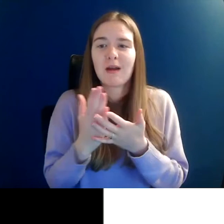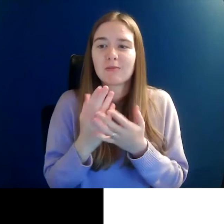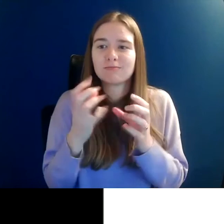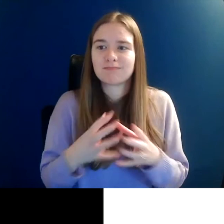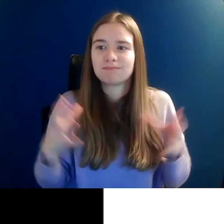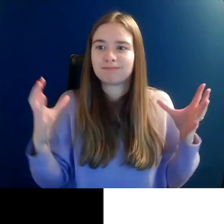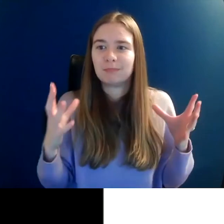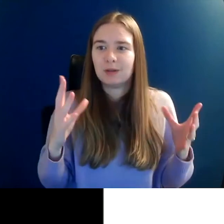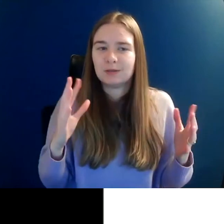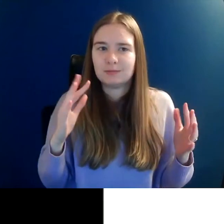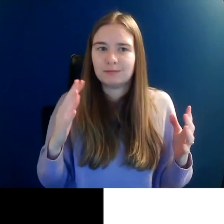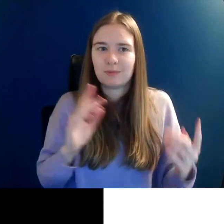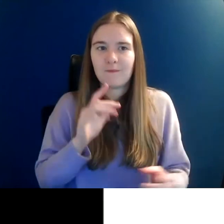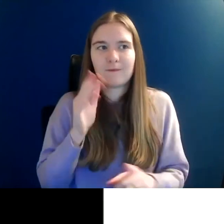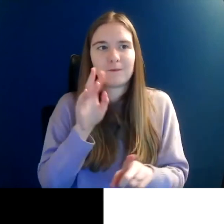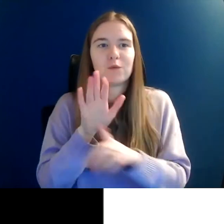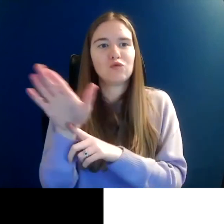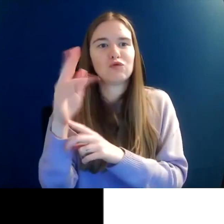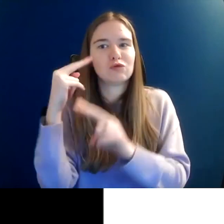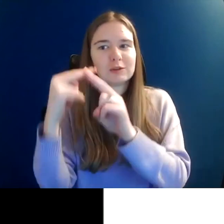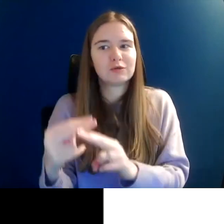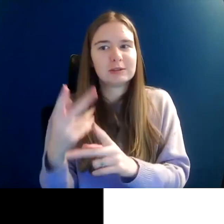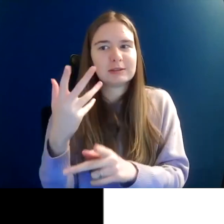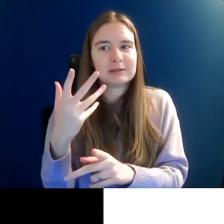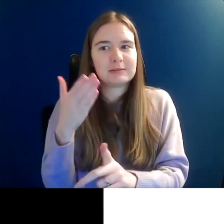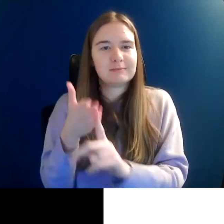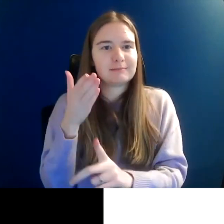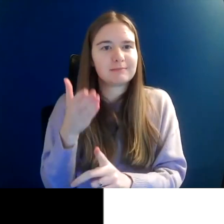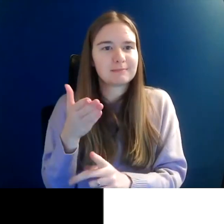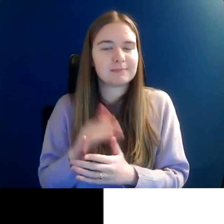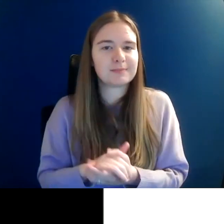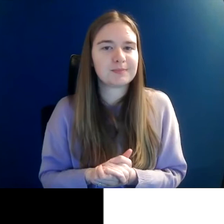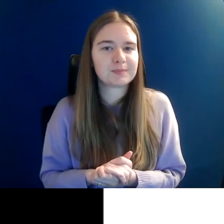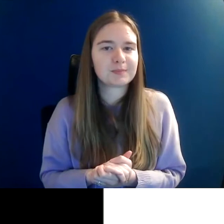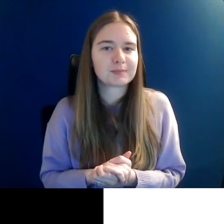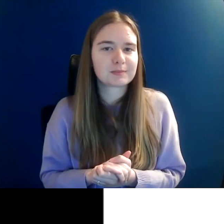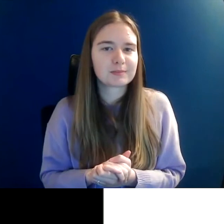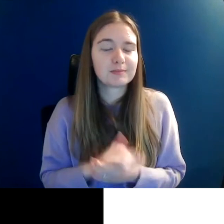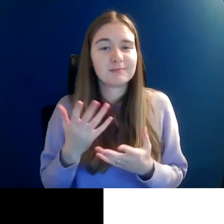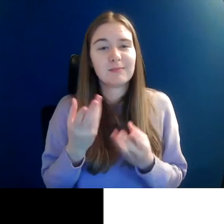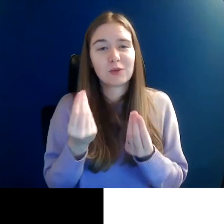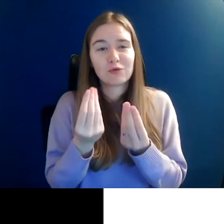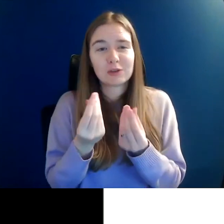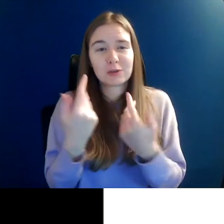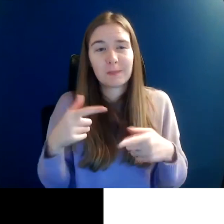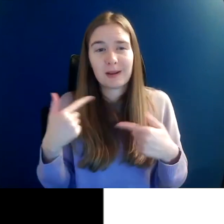future generations has been made apparent. And the resources available to this generation